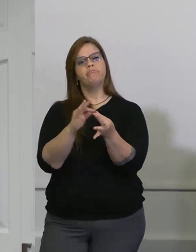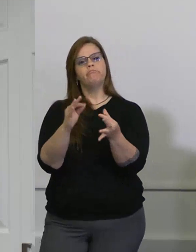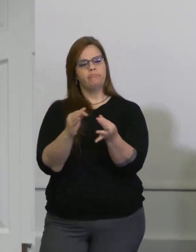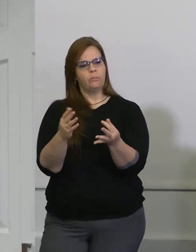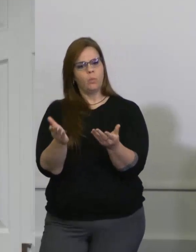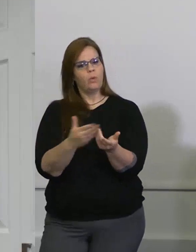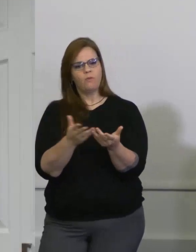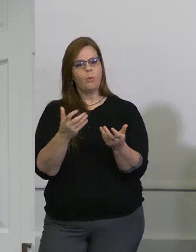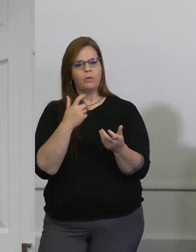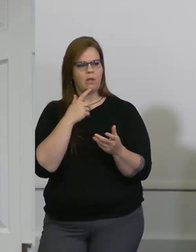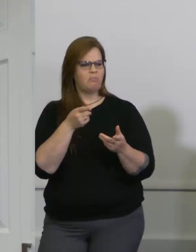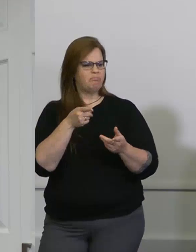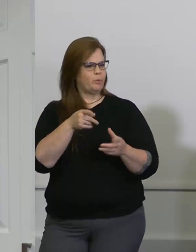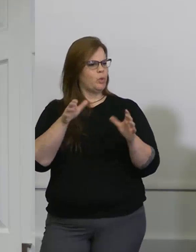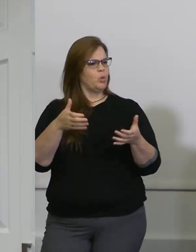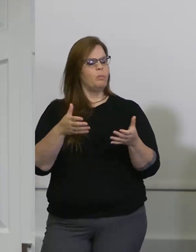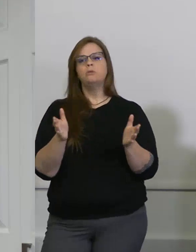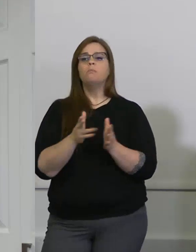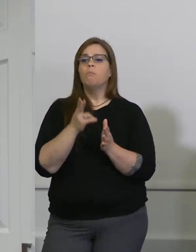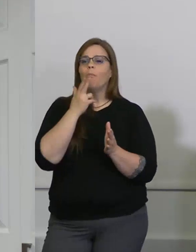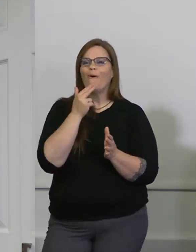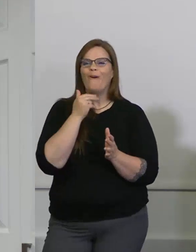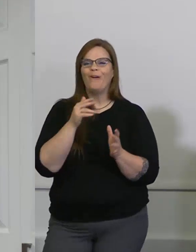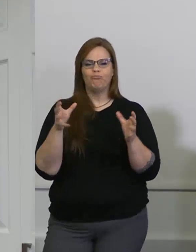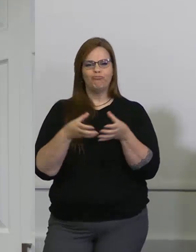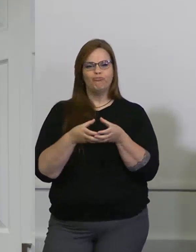We are a small group so it's it's good to have that conversation.